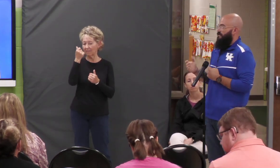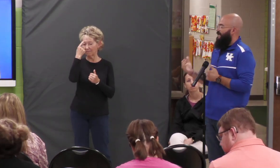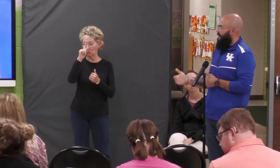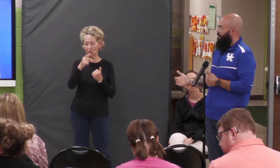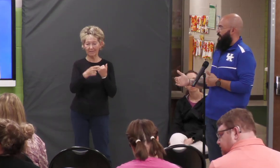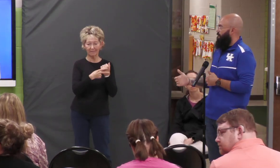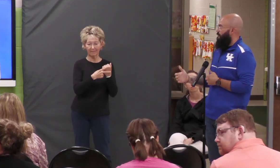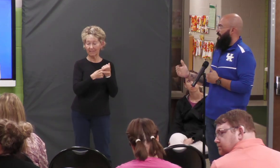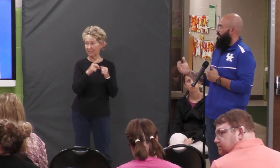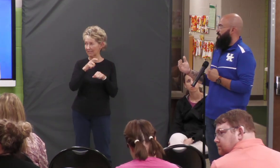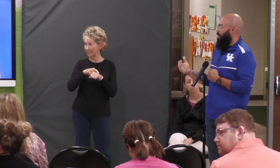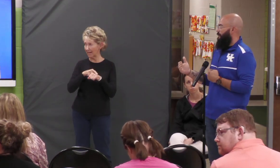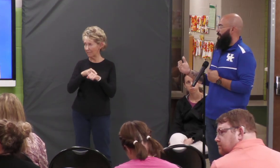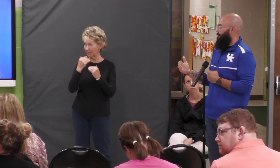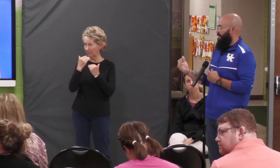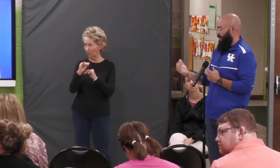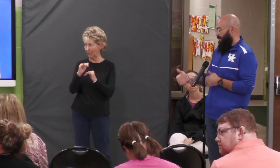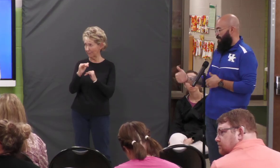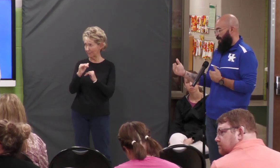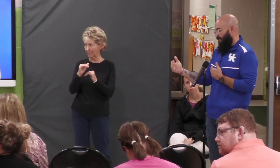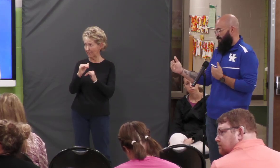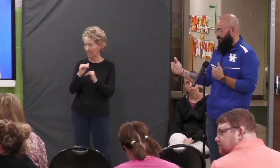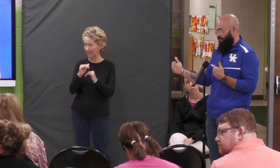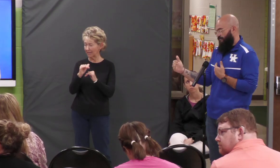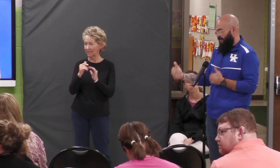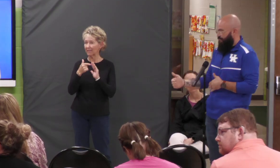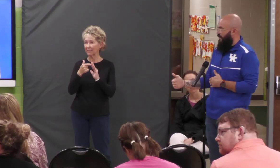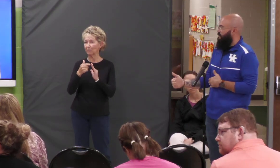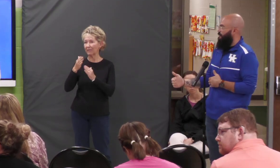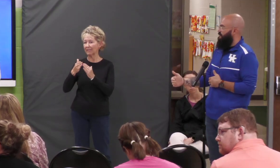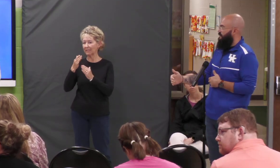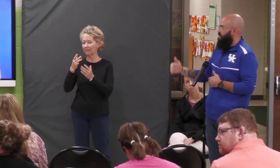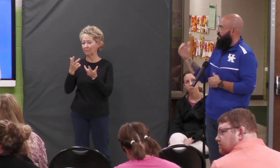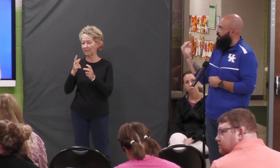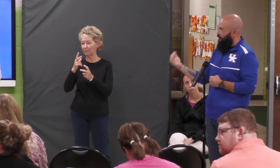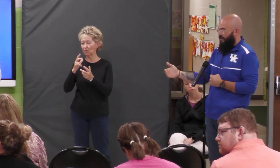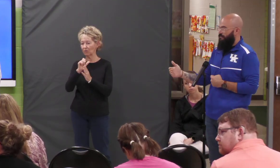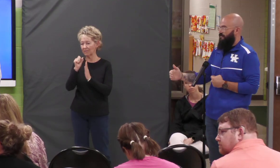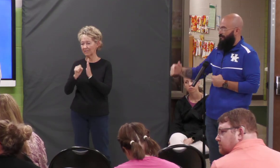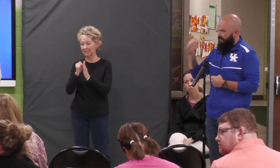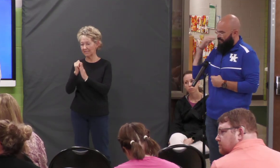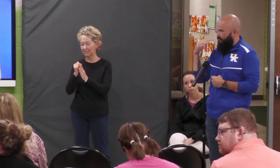a time frame like so that by the end of this basketball season your basketball team has to